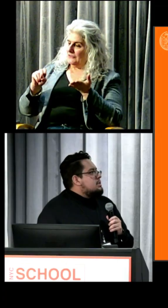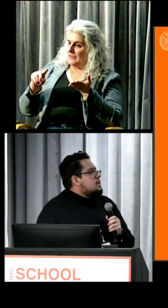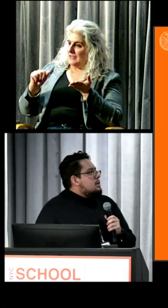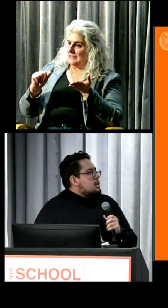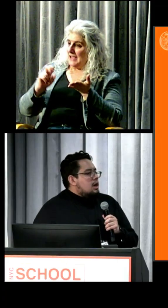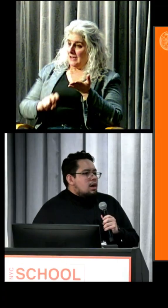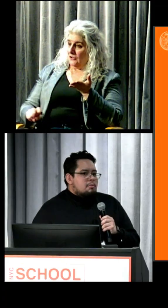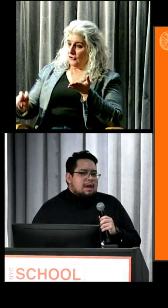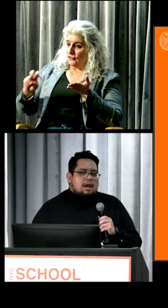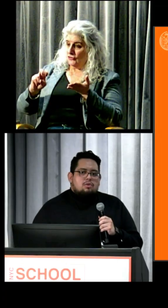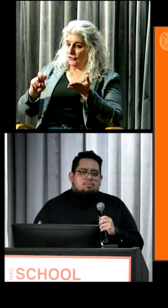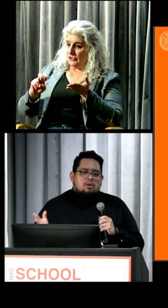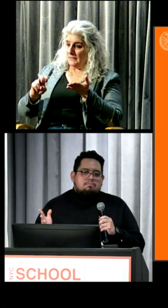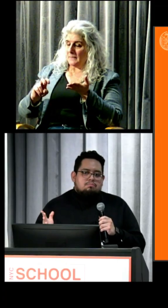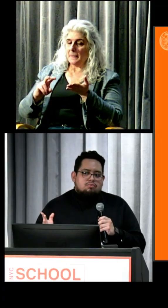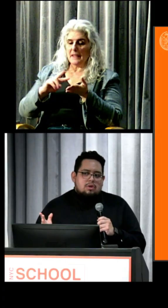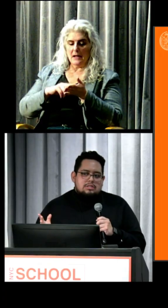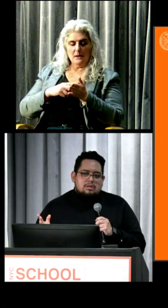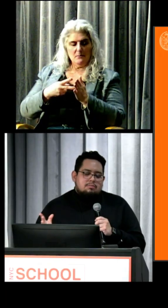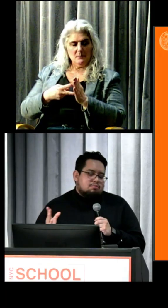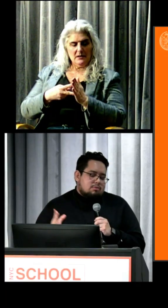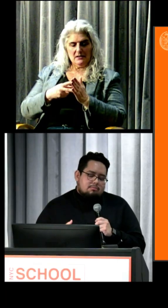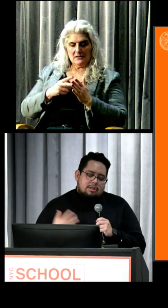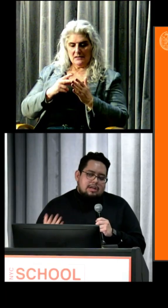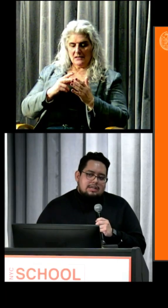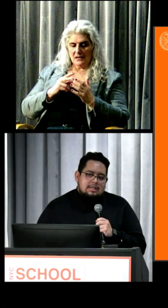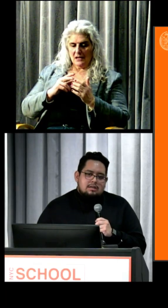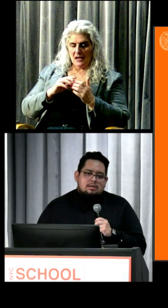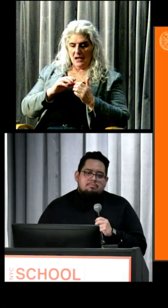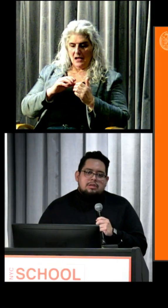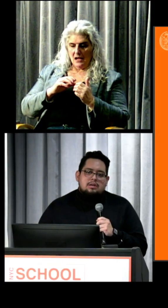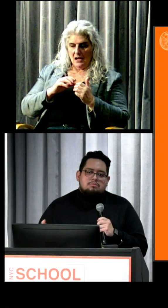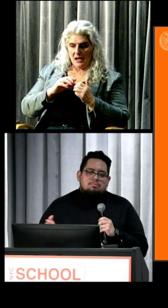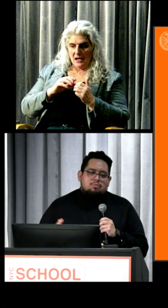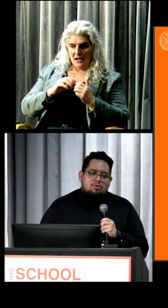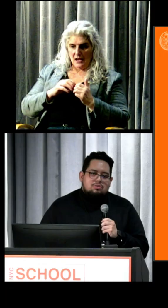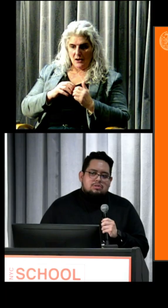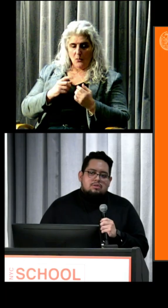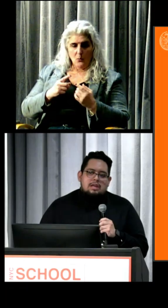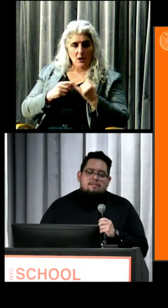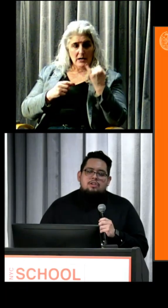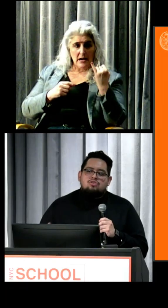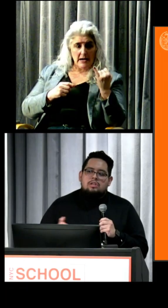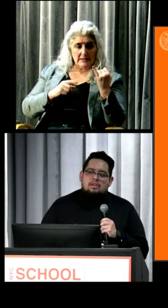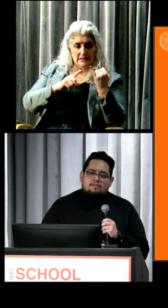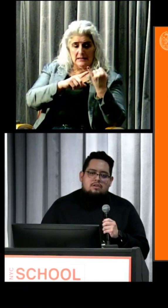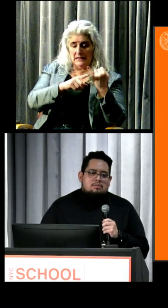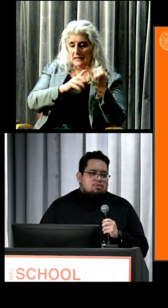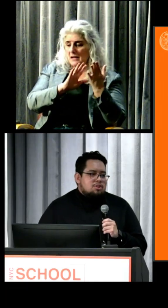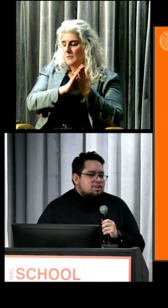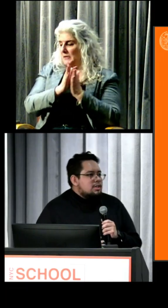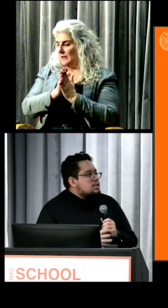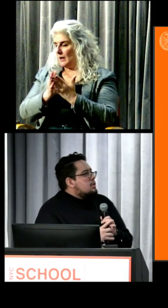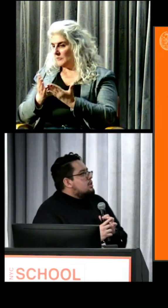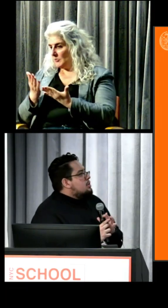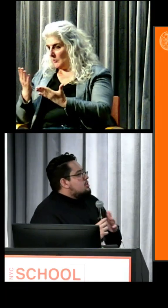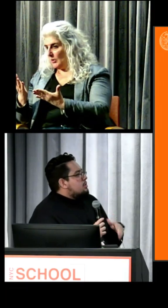And one of the things Trivium did an amazing job with was making the feedback feel familiar to